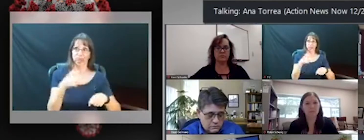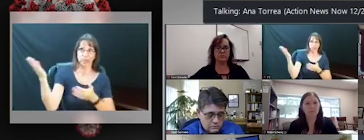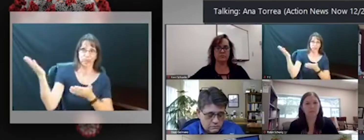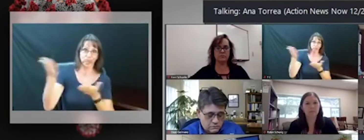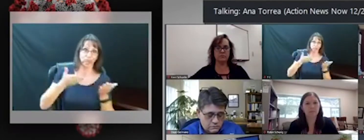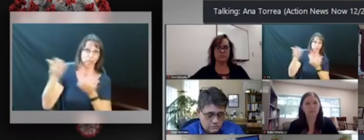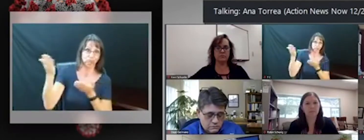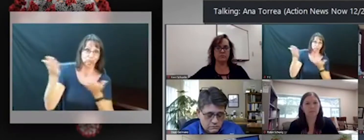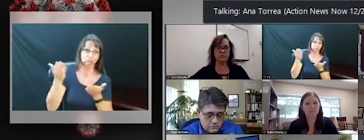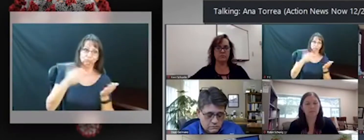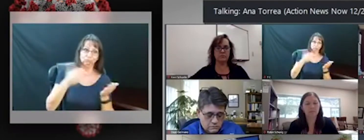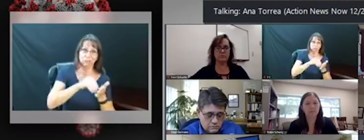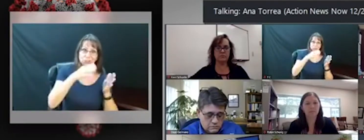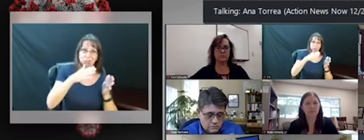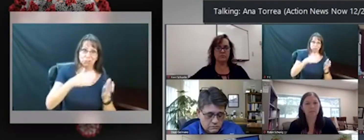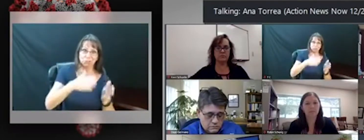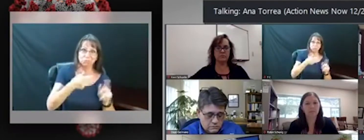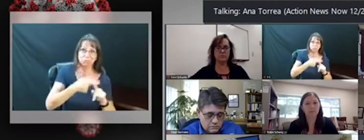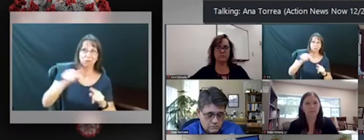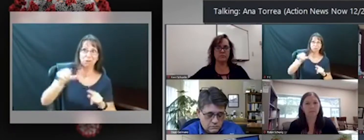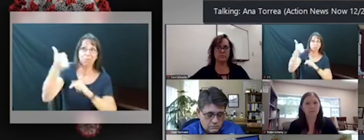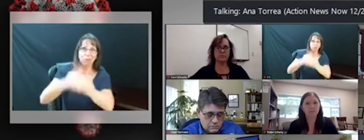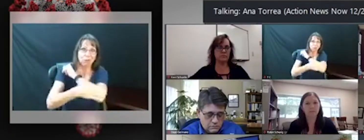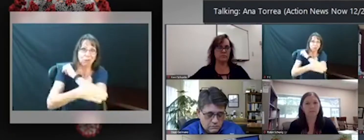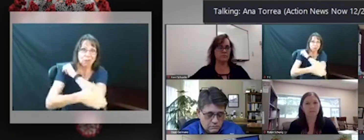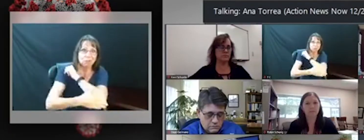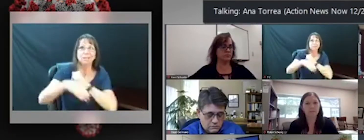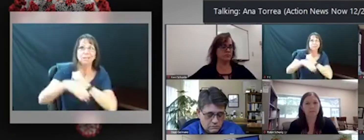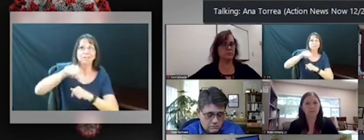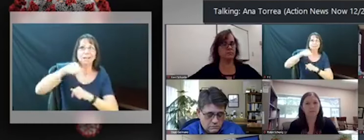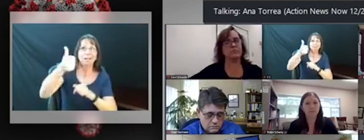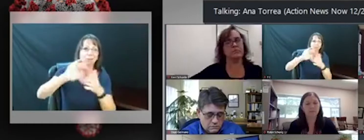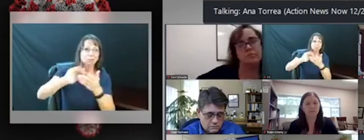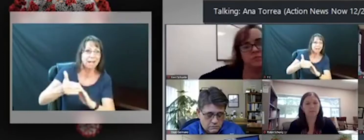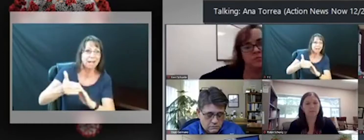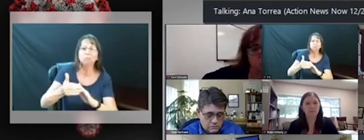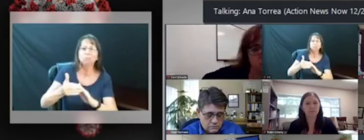or out of town students into the area. What does public have to say about that?